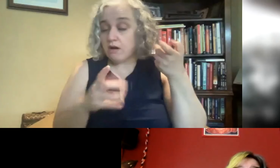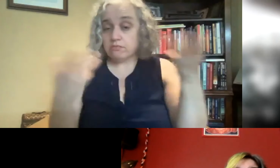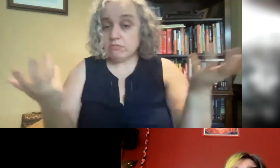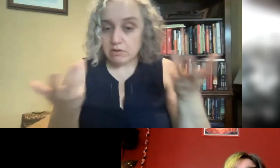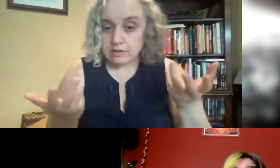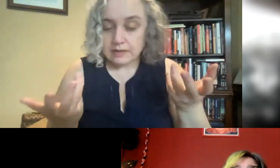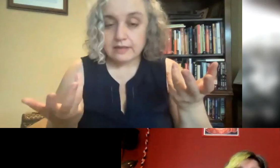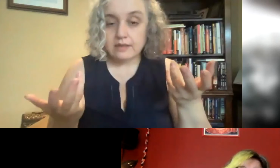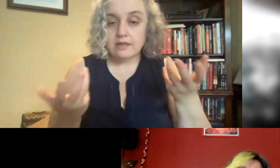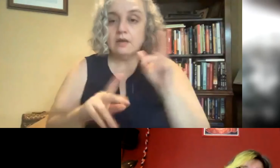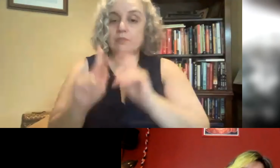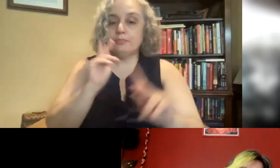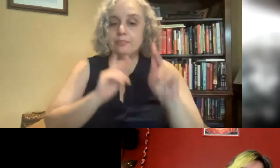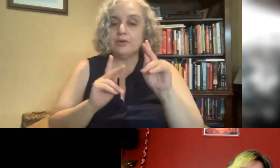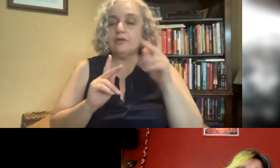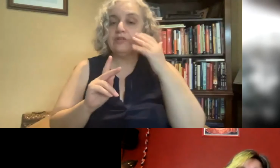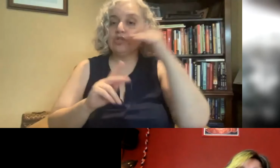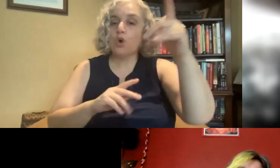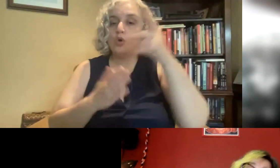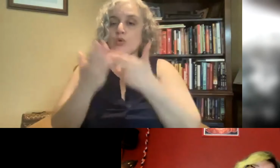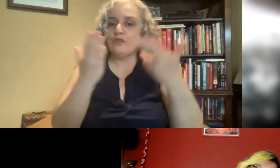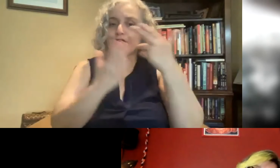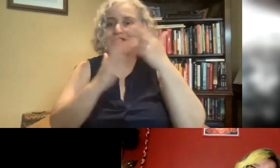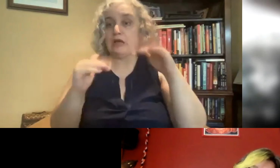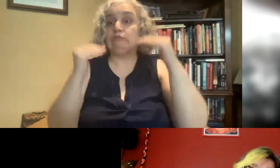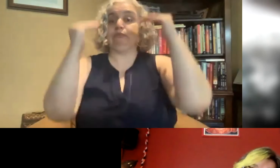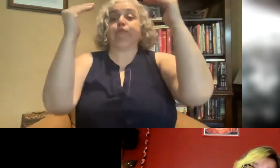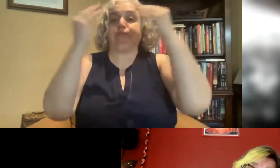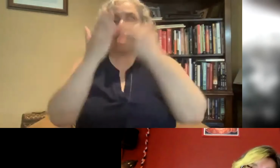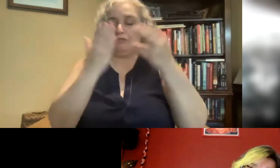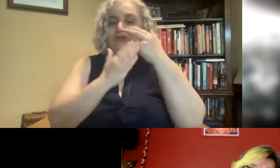at Ivy League schools, a lot of white people.